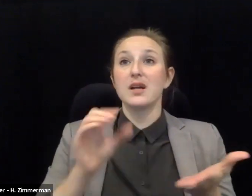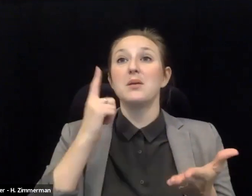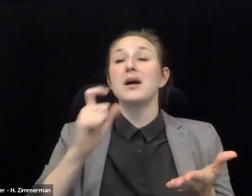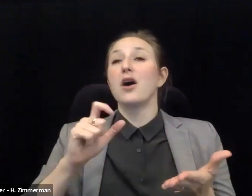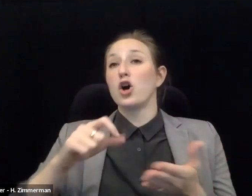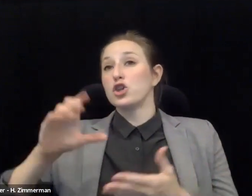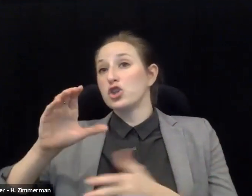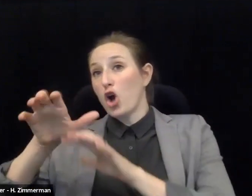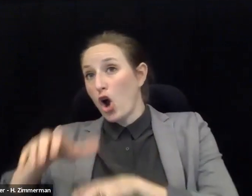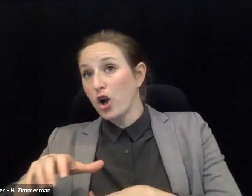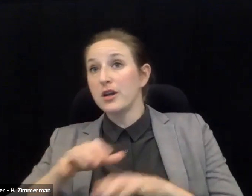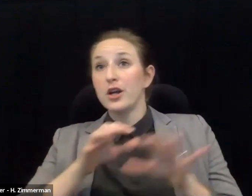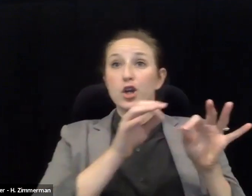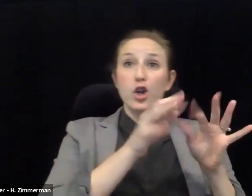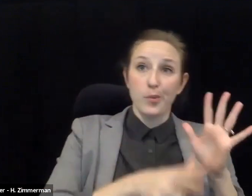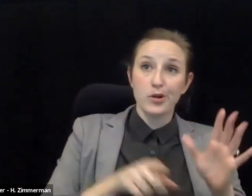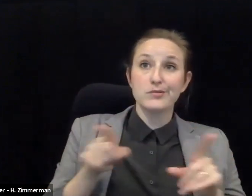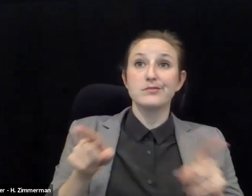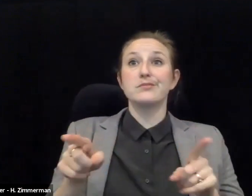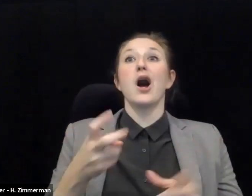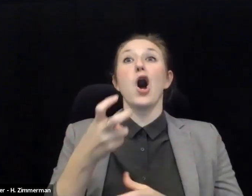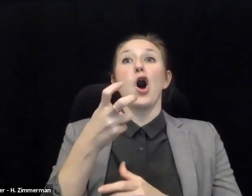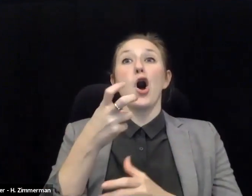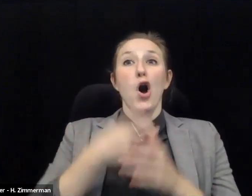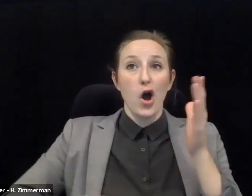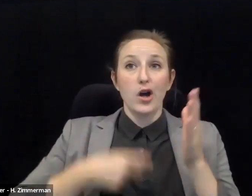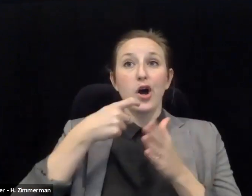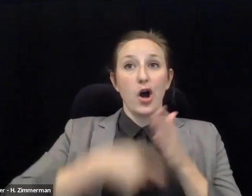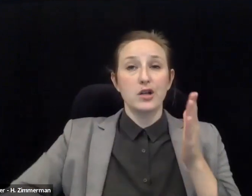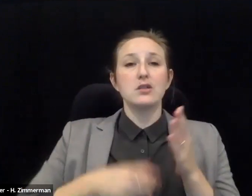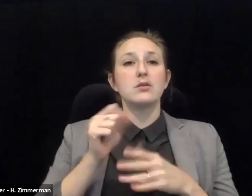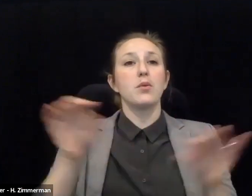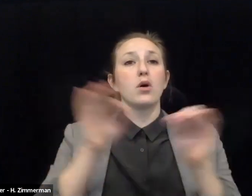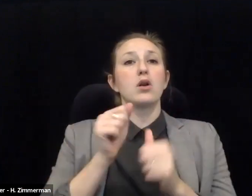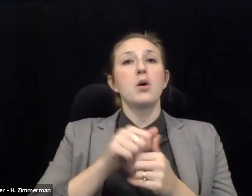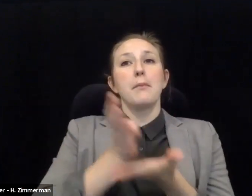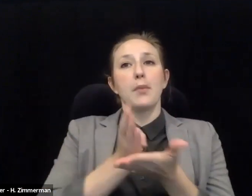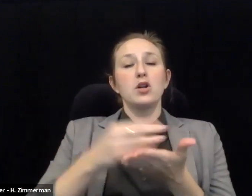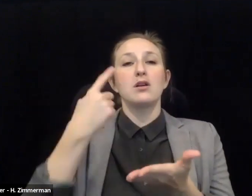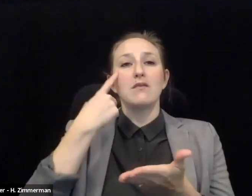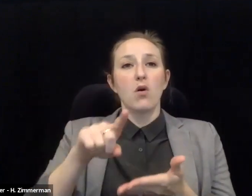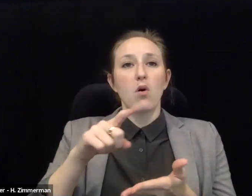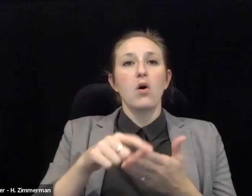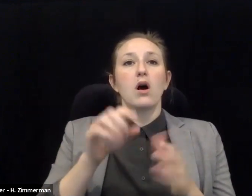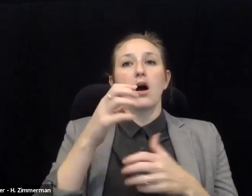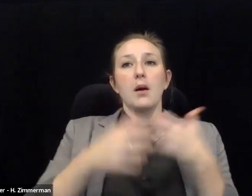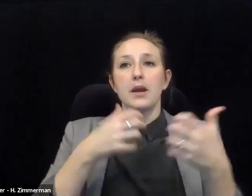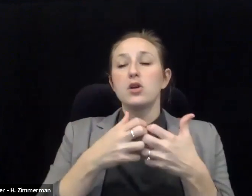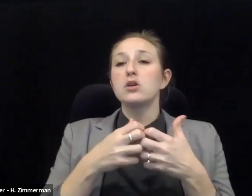And so we always recommend that there's budgeting for accommodations and oftentimes if you have a university partner. For example, there is